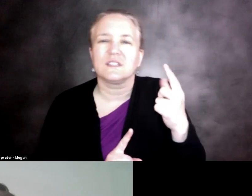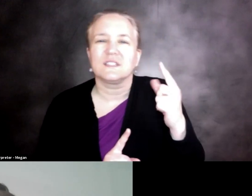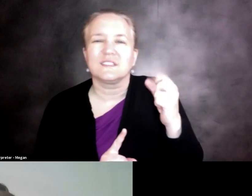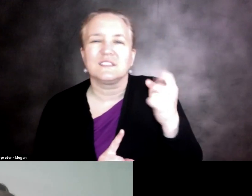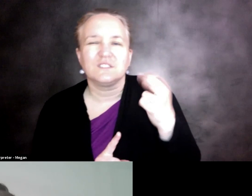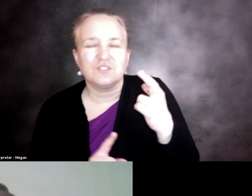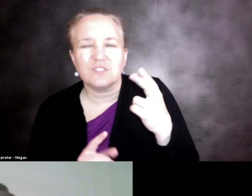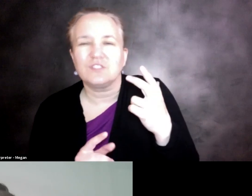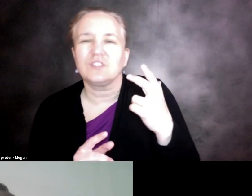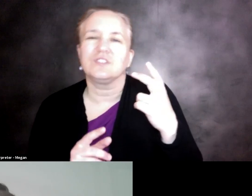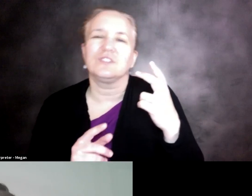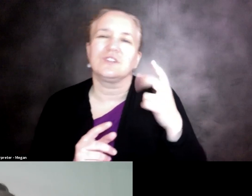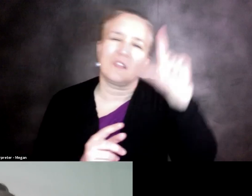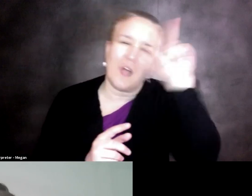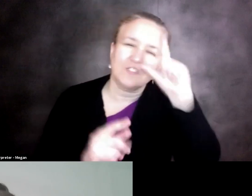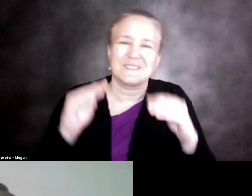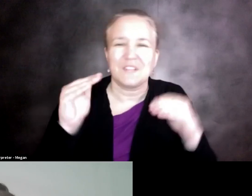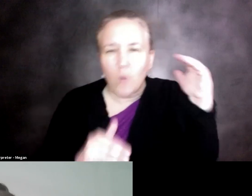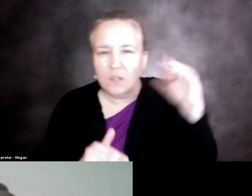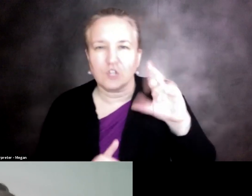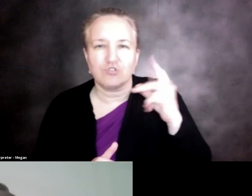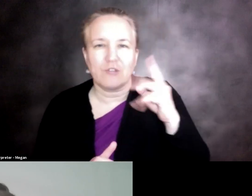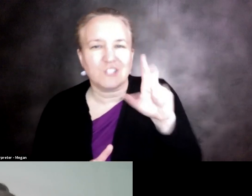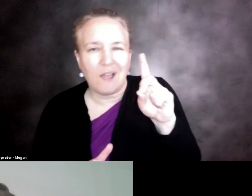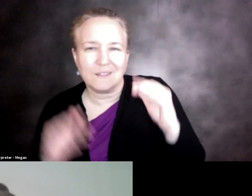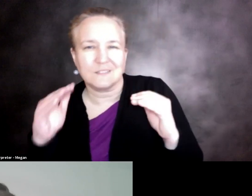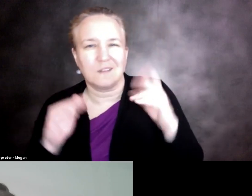racialized logics of inequality in a colonial world,